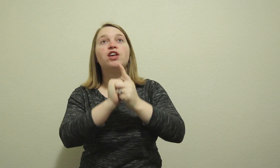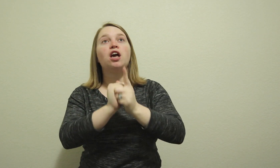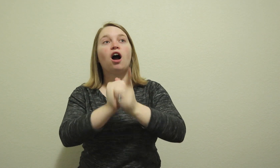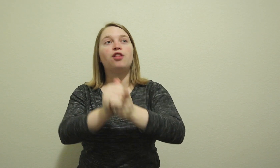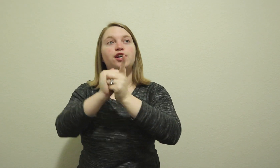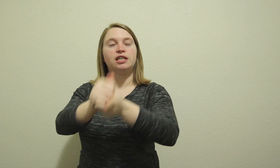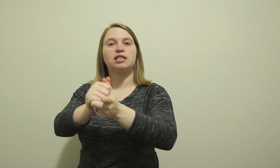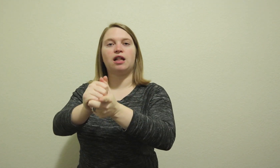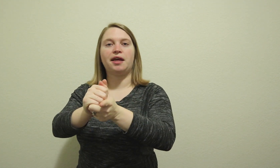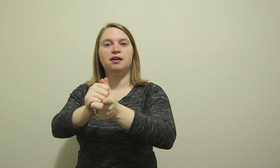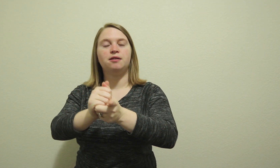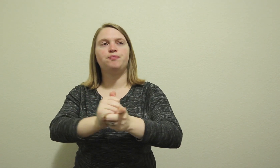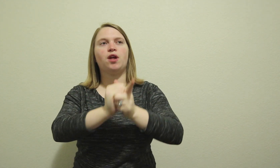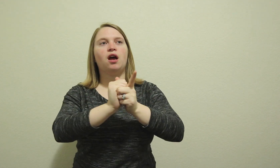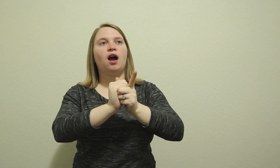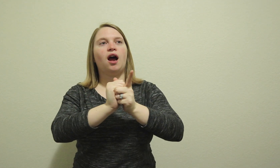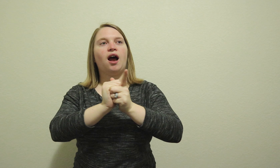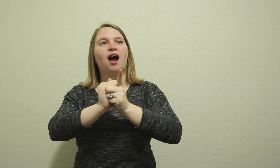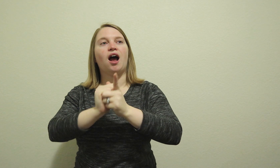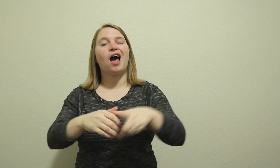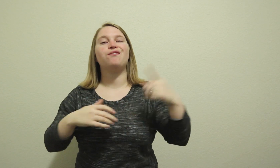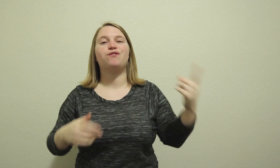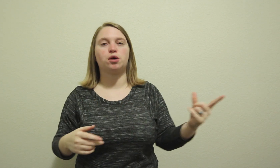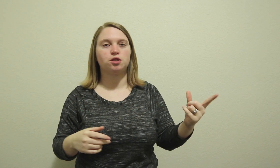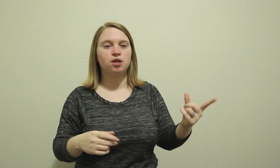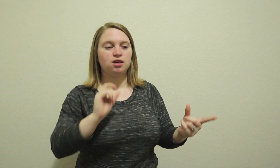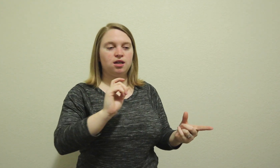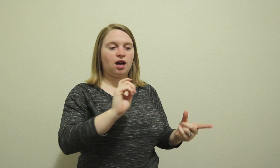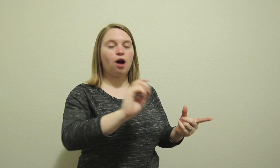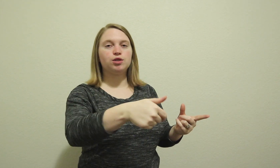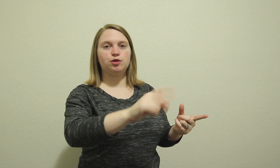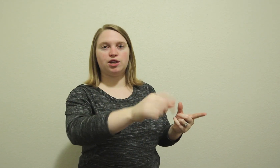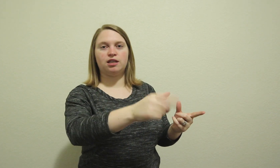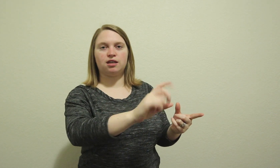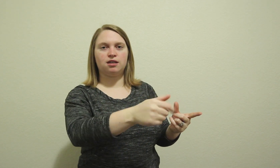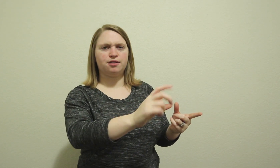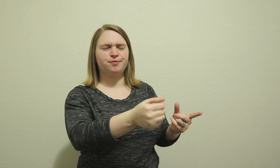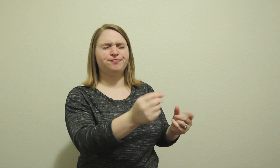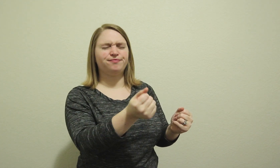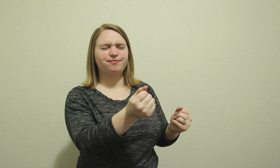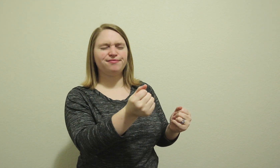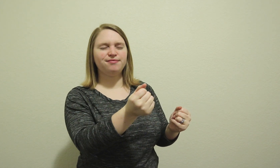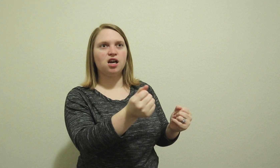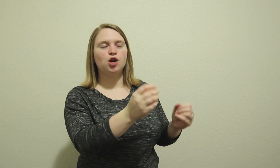The other dislike At first, I was using the